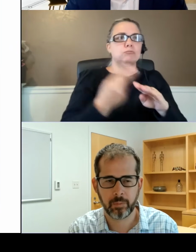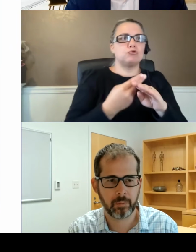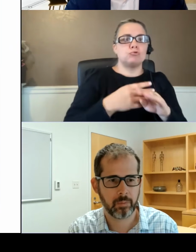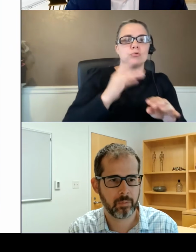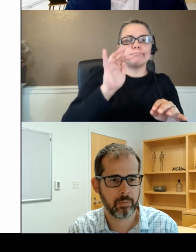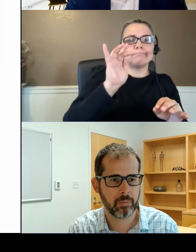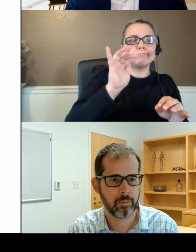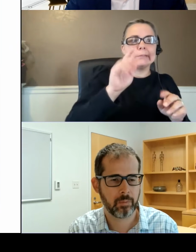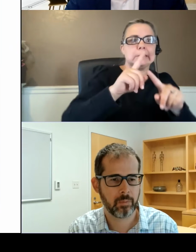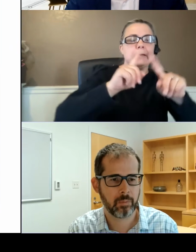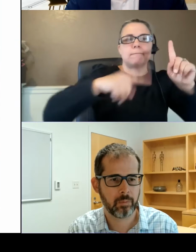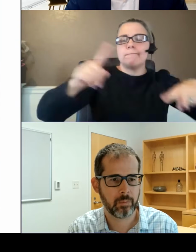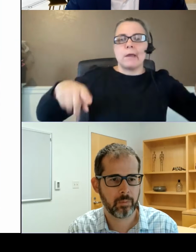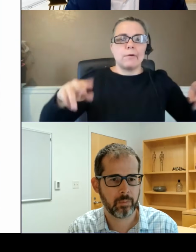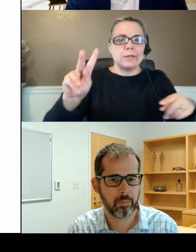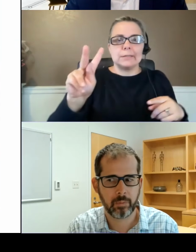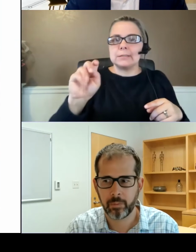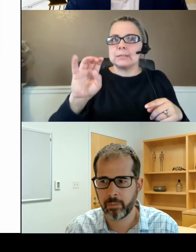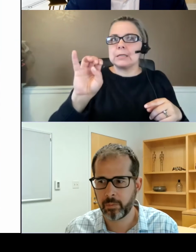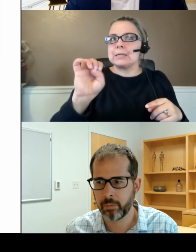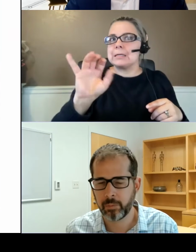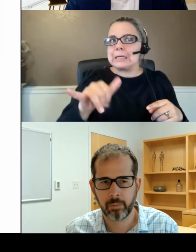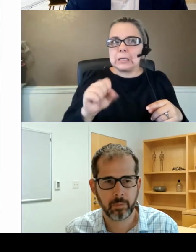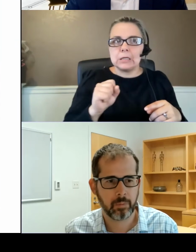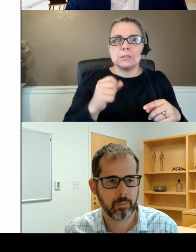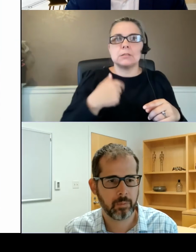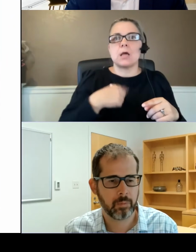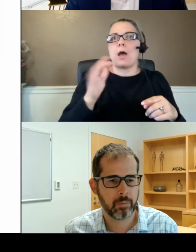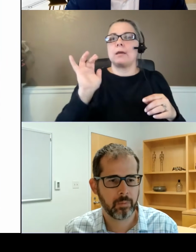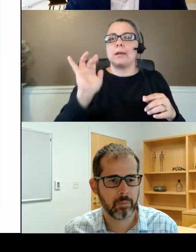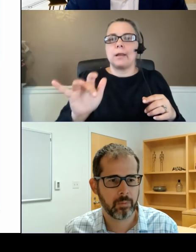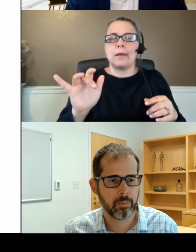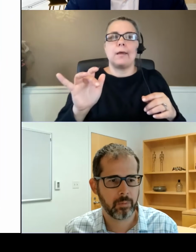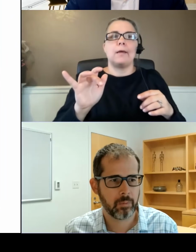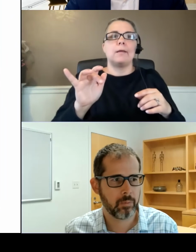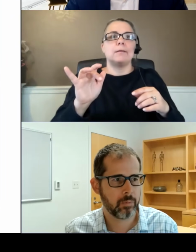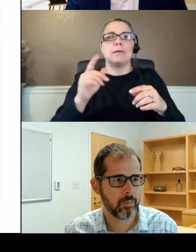I can tab to the various things in a window, I can hit enter or space to expand or right arrow to expand